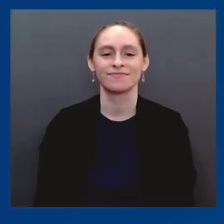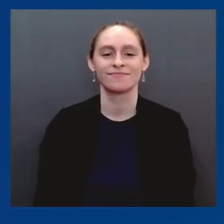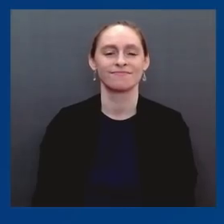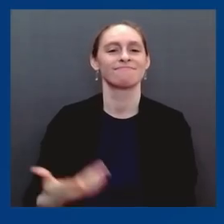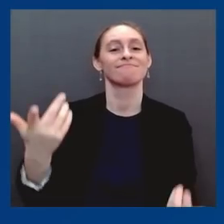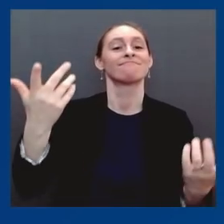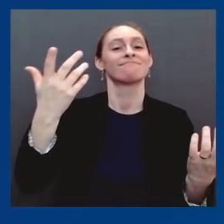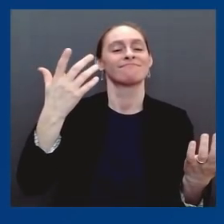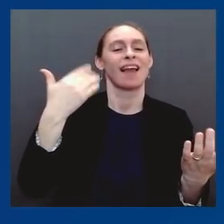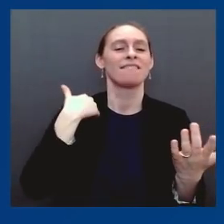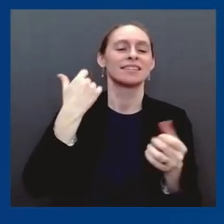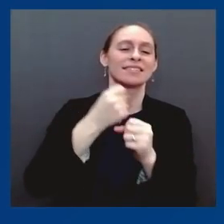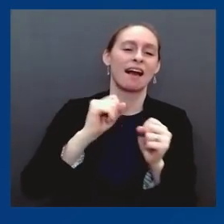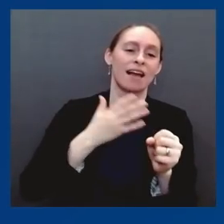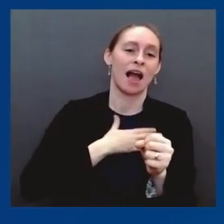to our normal-style briefings. Thank you.